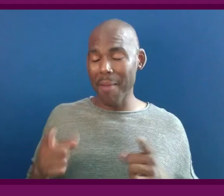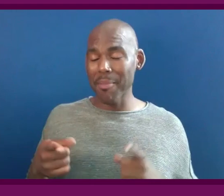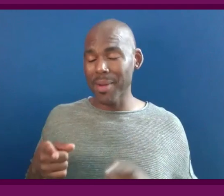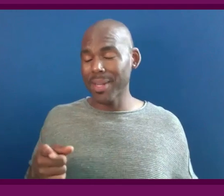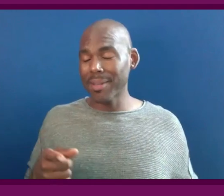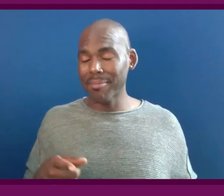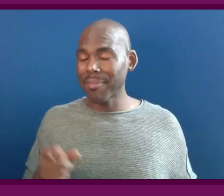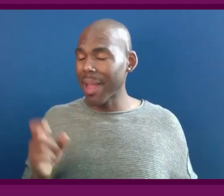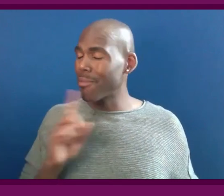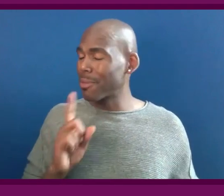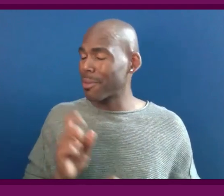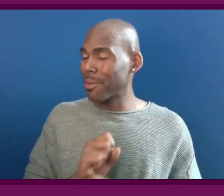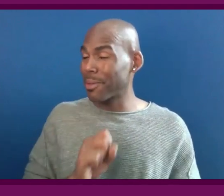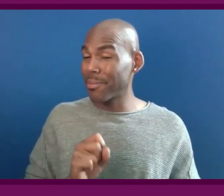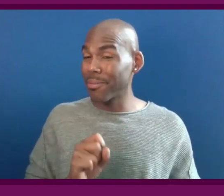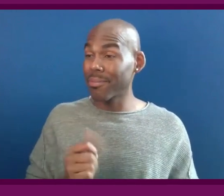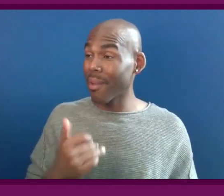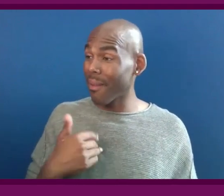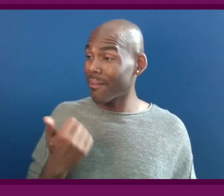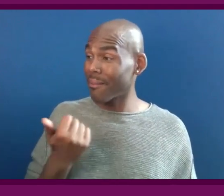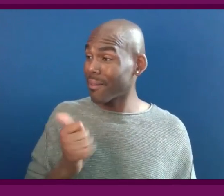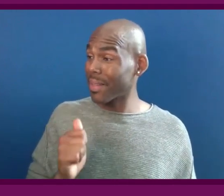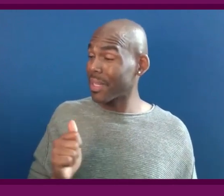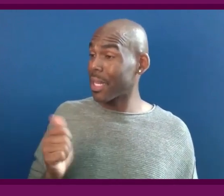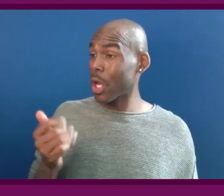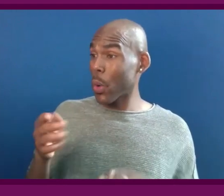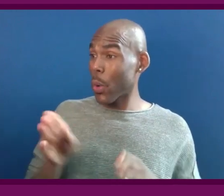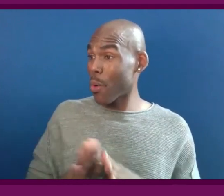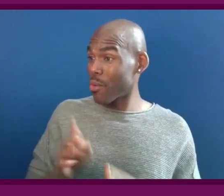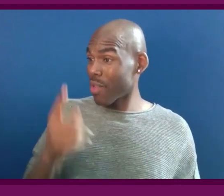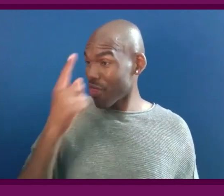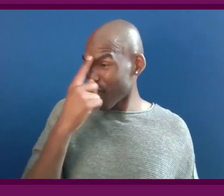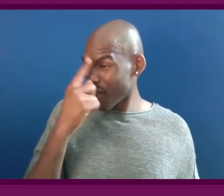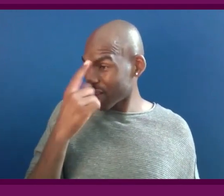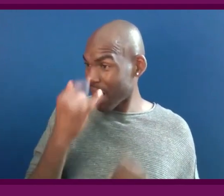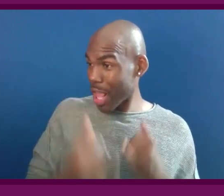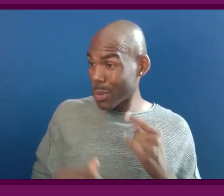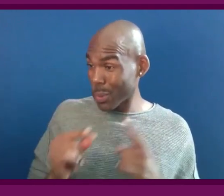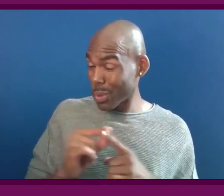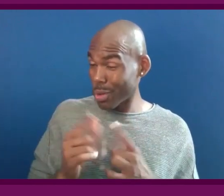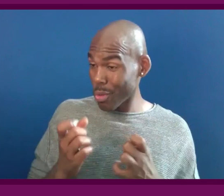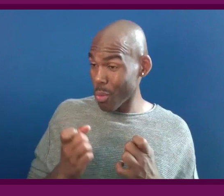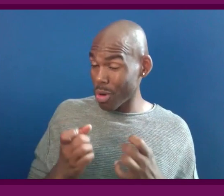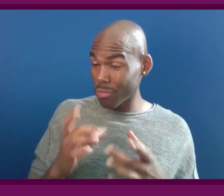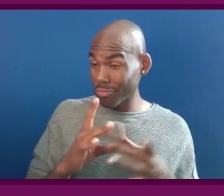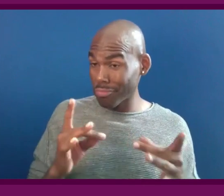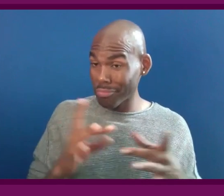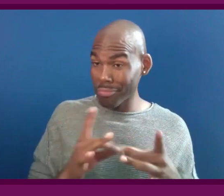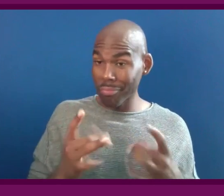Kamilah Martin-Proctor: Thank you. Ashley Inkumsah: Absolutely. Absolutely. Are there any closing thoughts, famous last words that you would to leave our audience